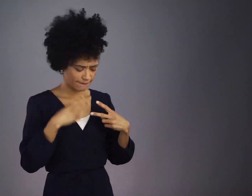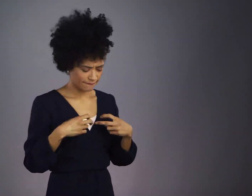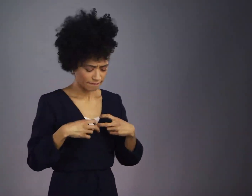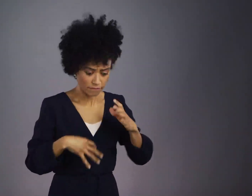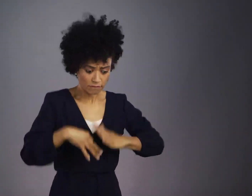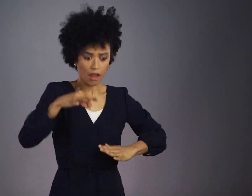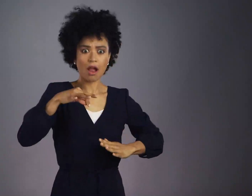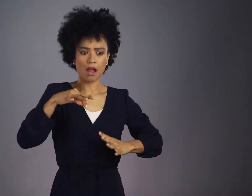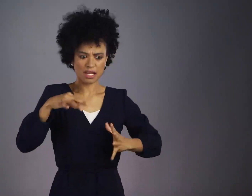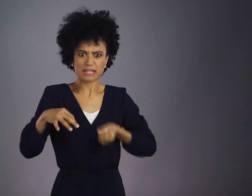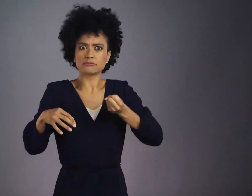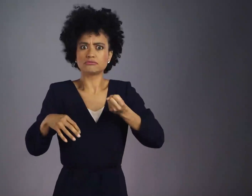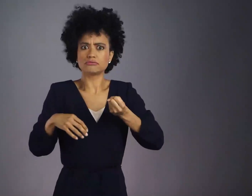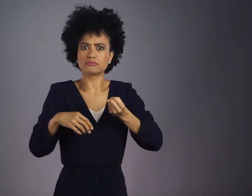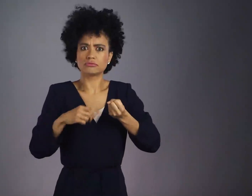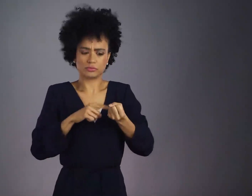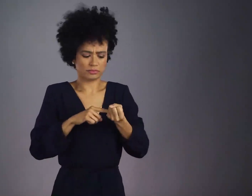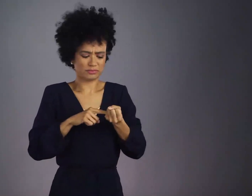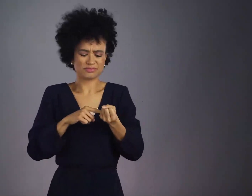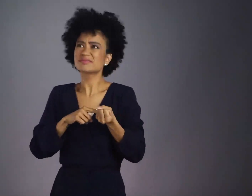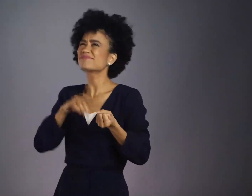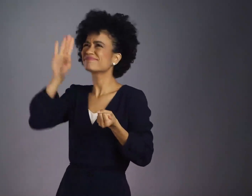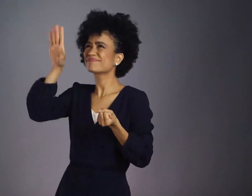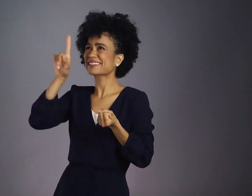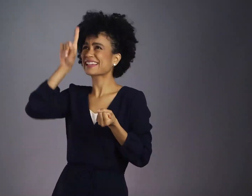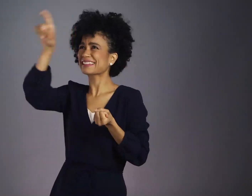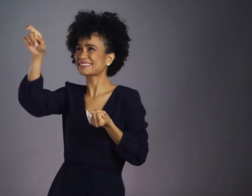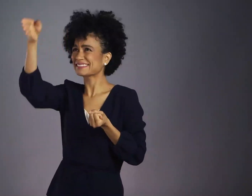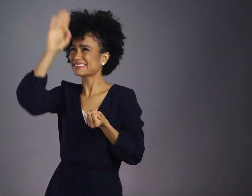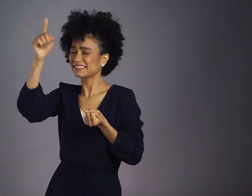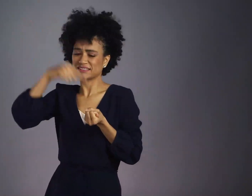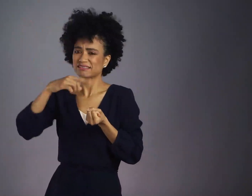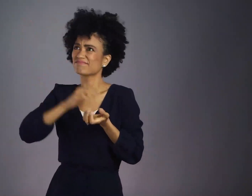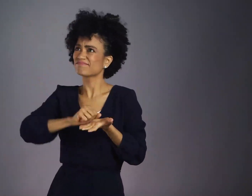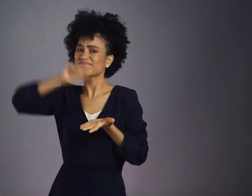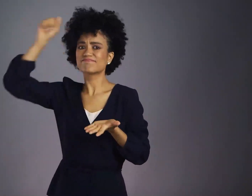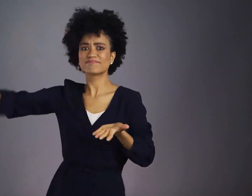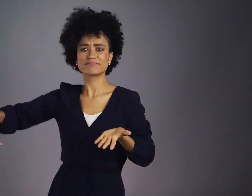When these crop up, we ask God at once to remove them.